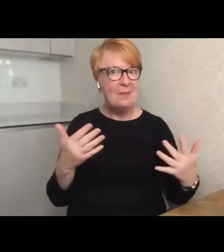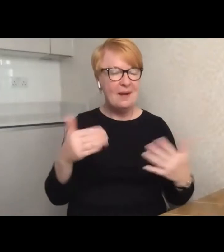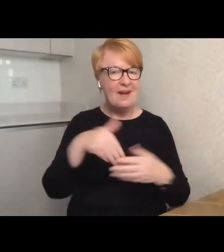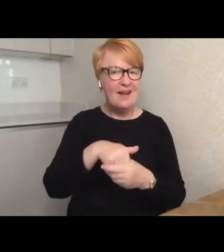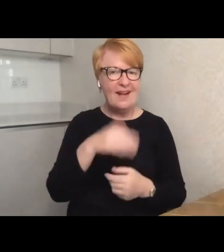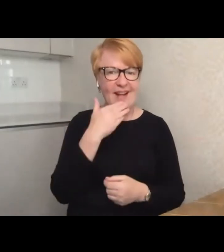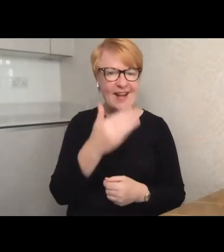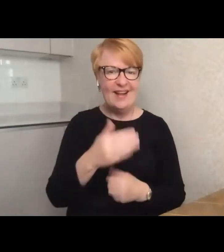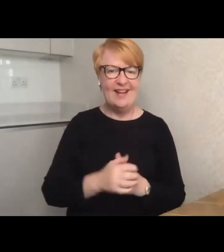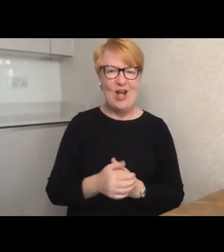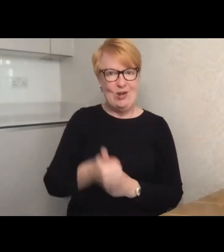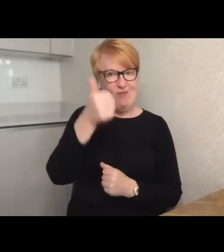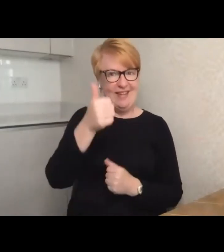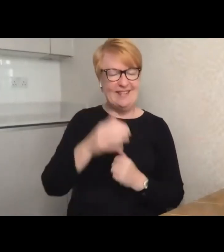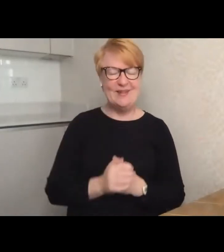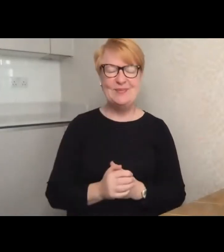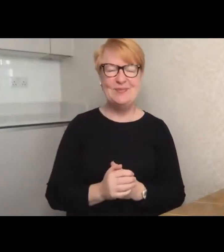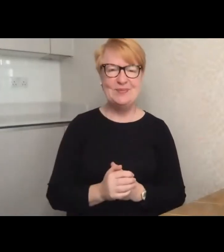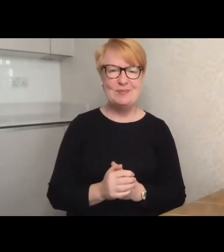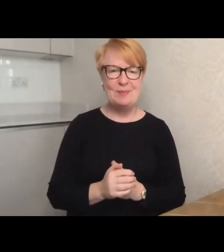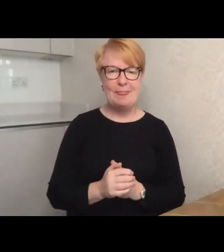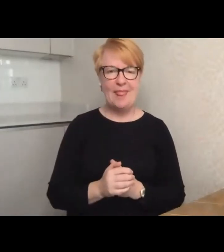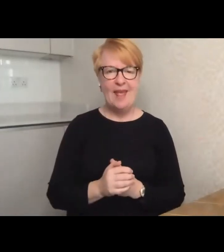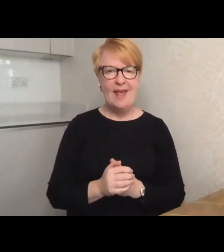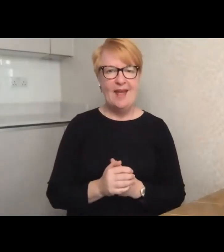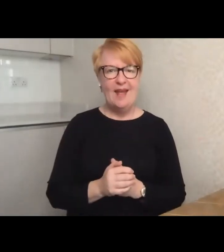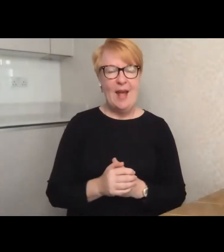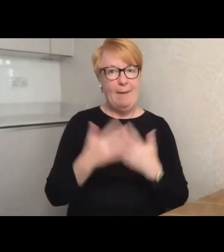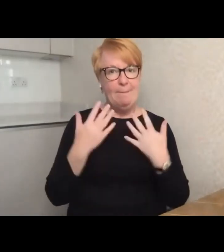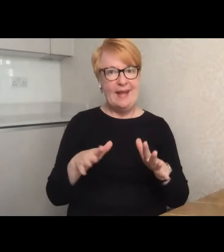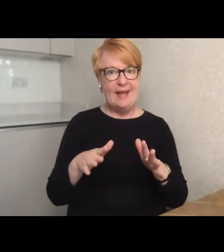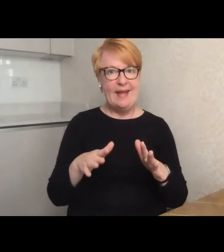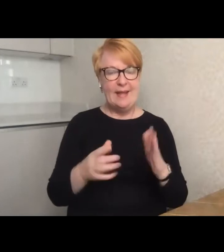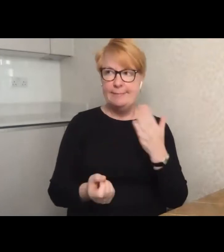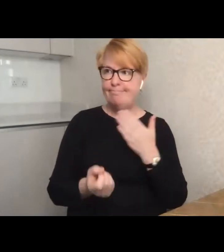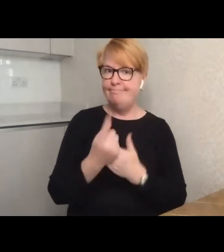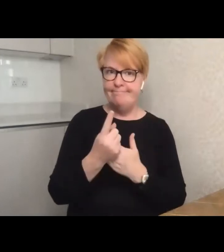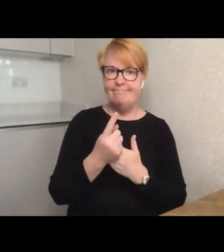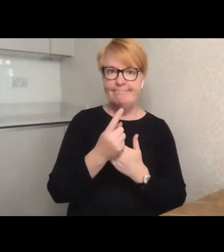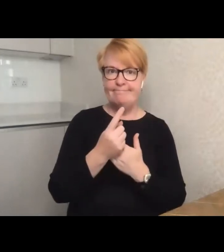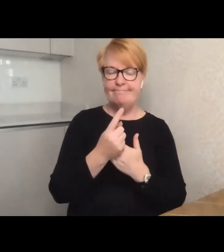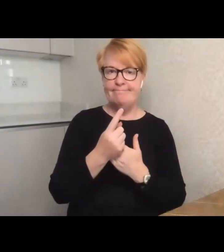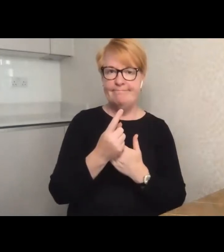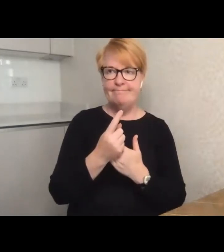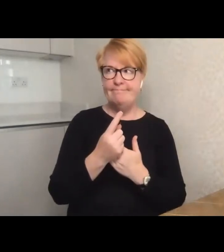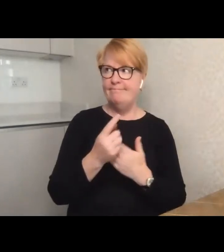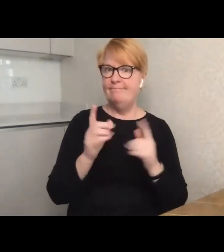And I have to acknowledge that rather spectacularly we managed to schedule this talk to the hour no less. I thought that was quite special